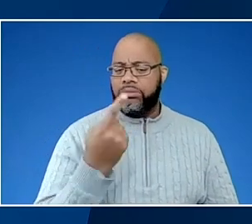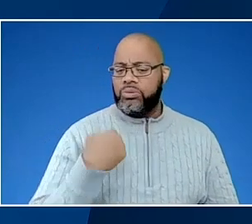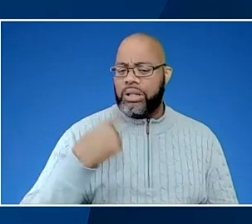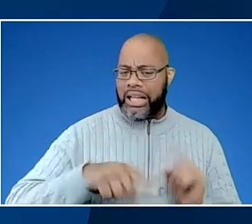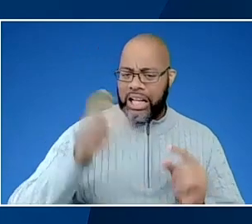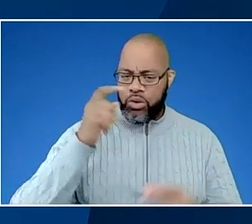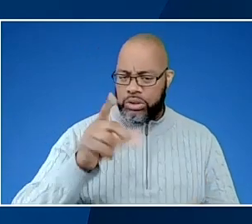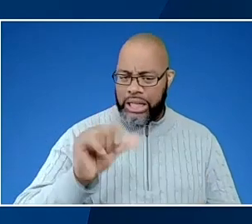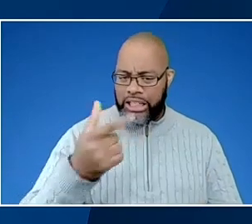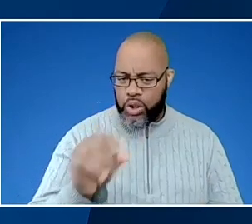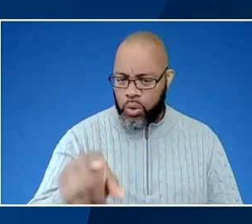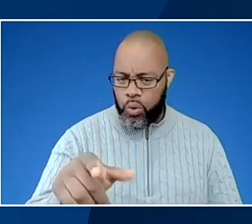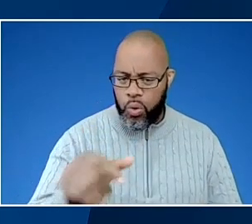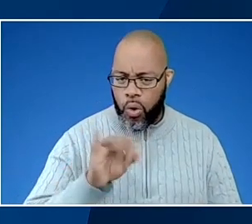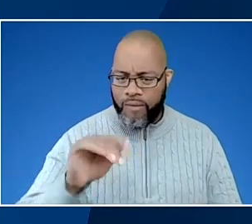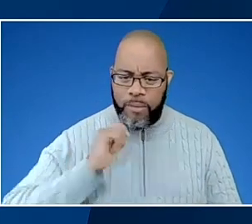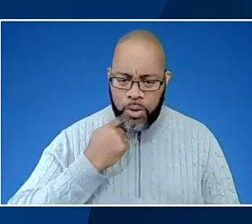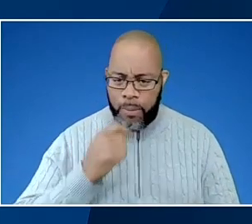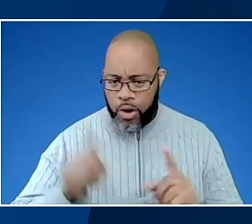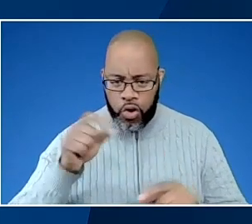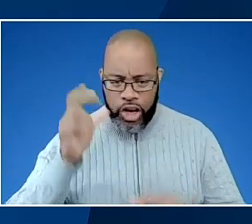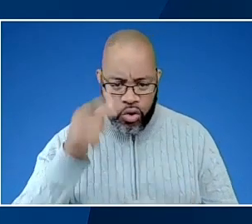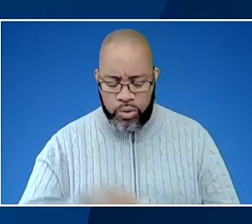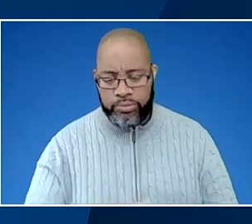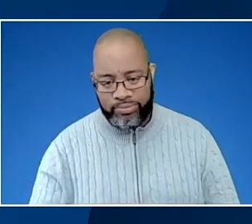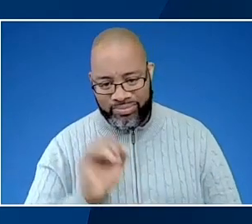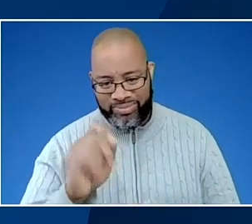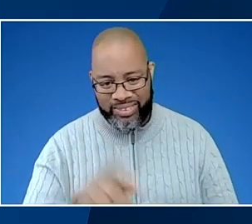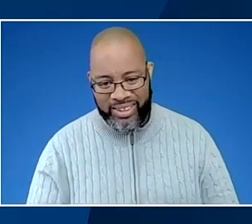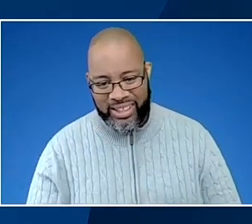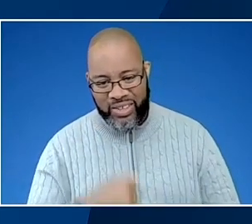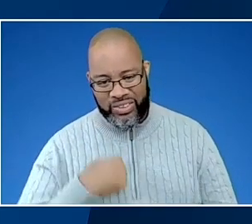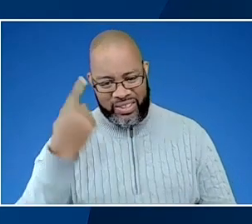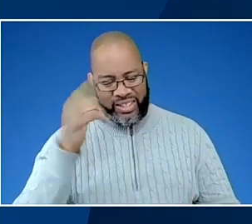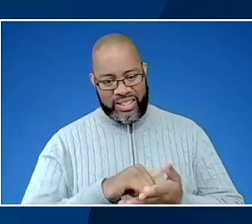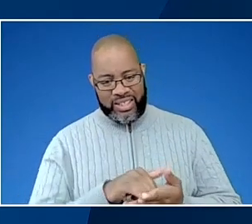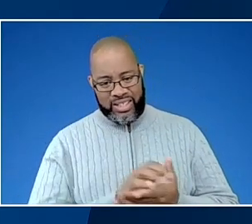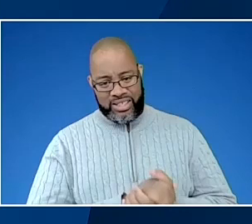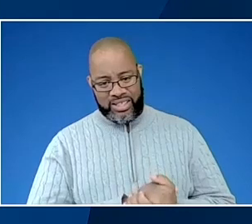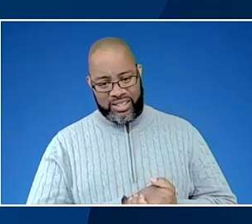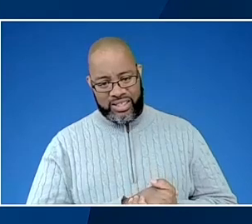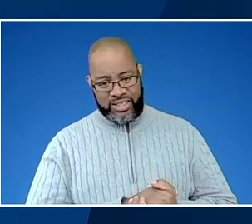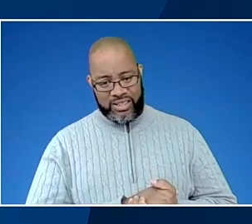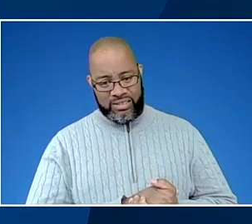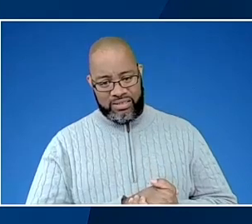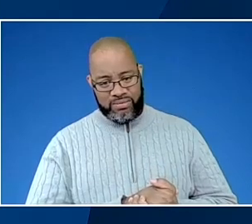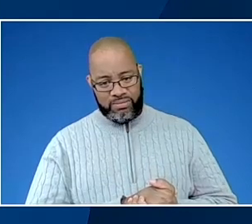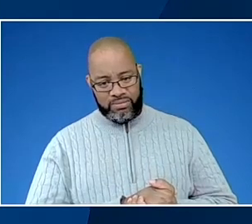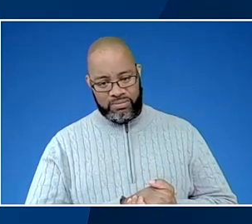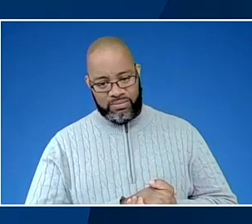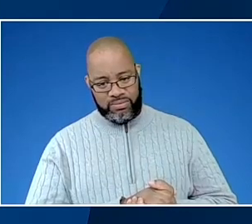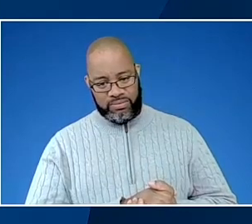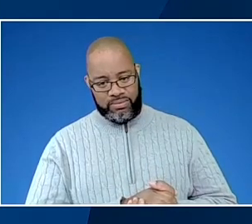You're off mute, but we can't hear you. Okay, there you are. I was thinking it through. I think that would be helpful, but I